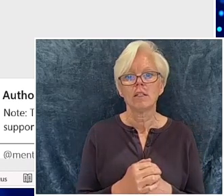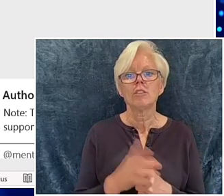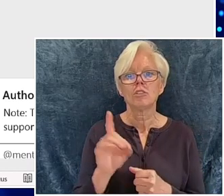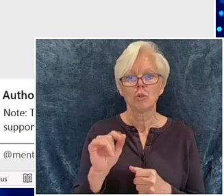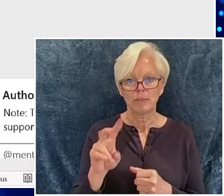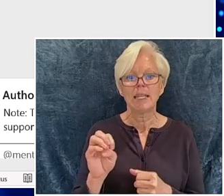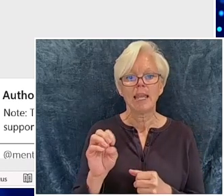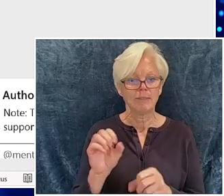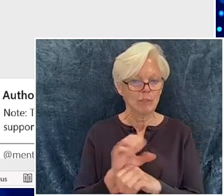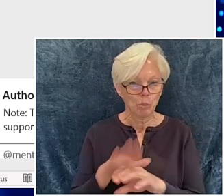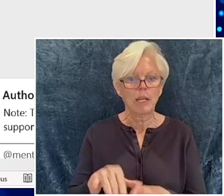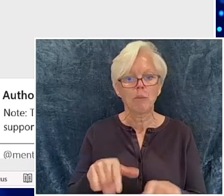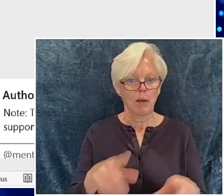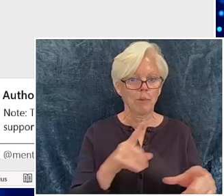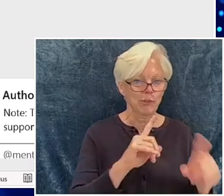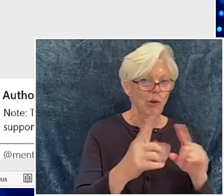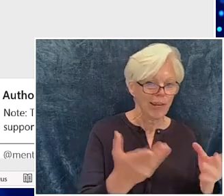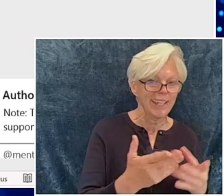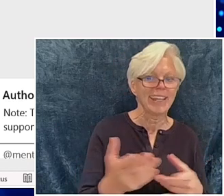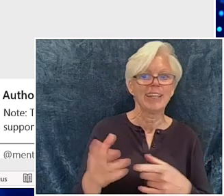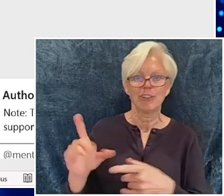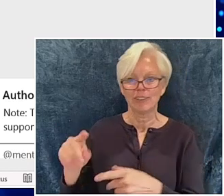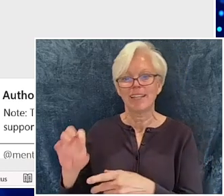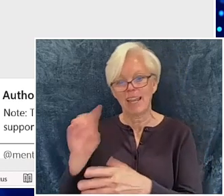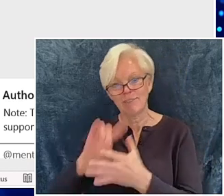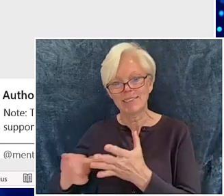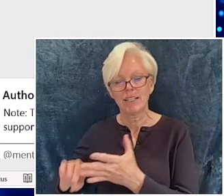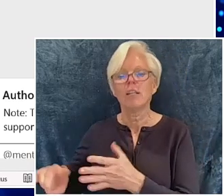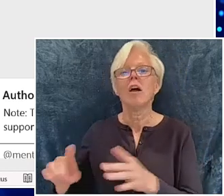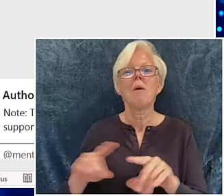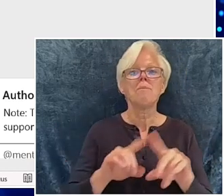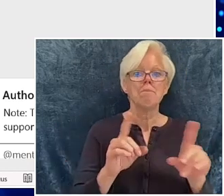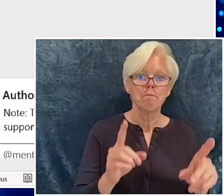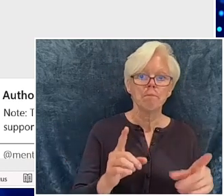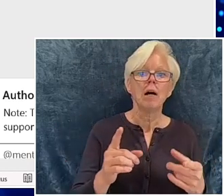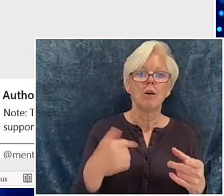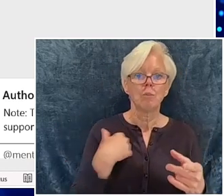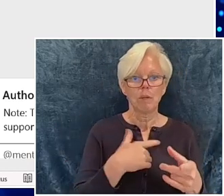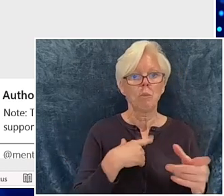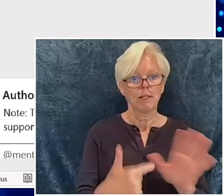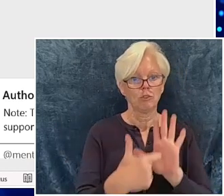wanted to put this up as a- as- to at